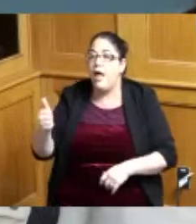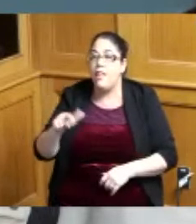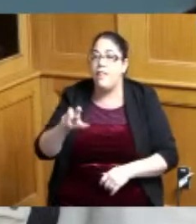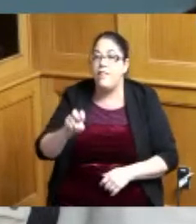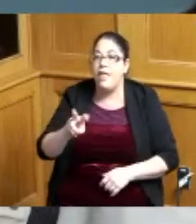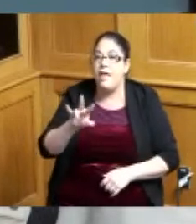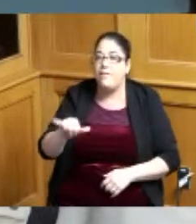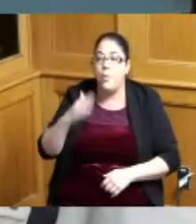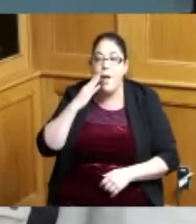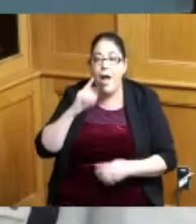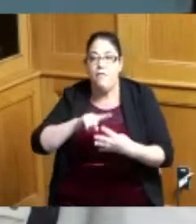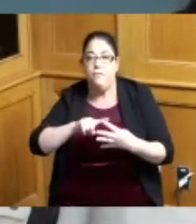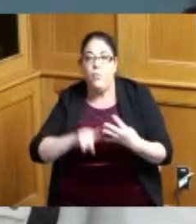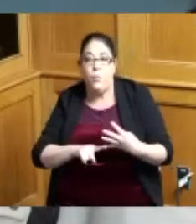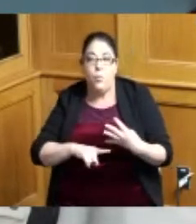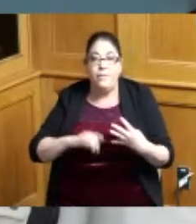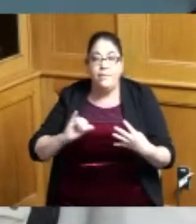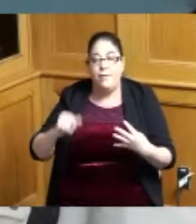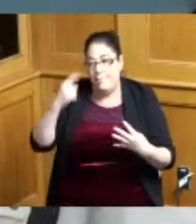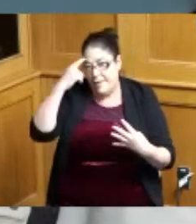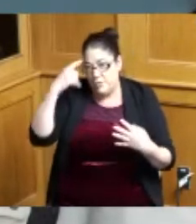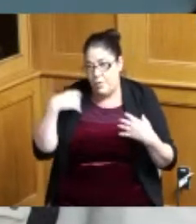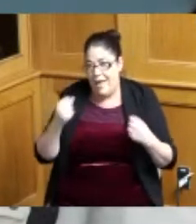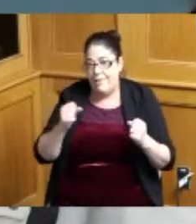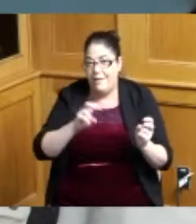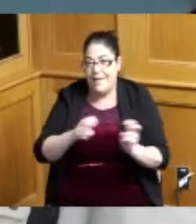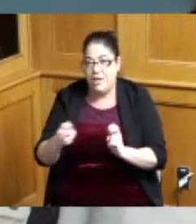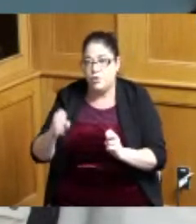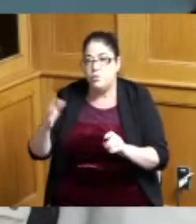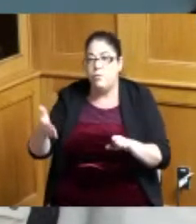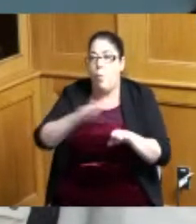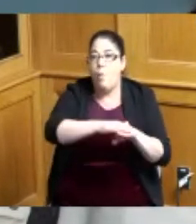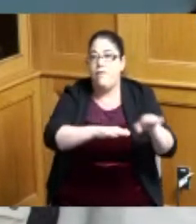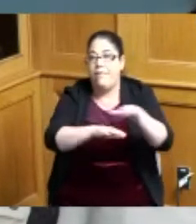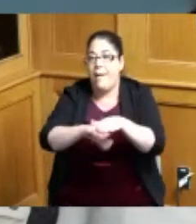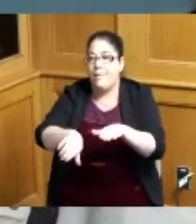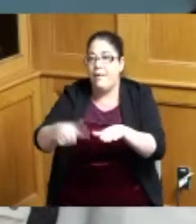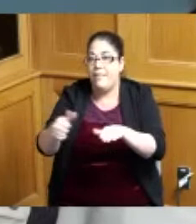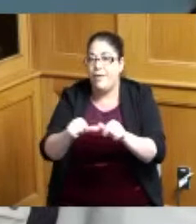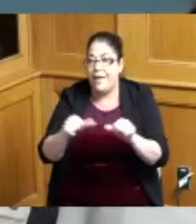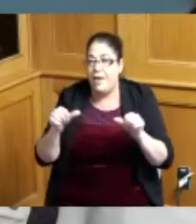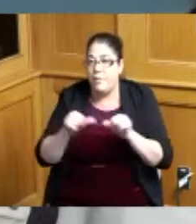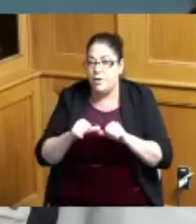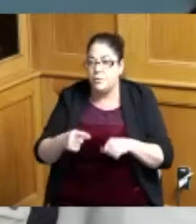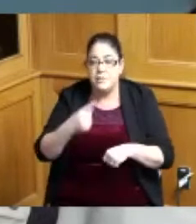health issues were in some other areas and you said we couldn't you even looked into something